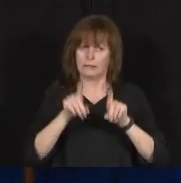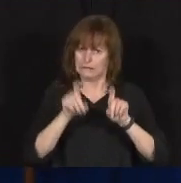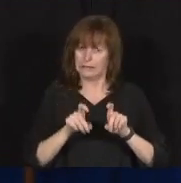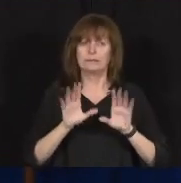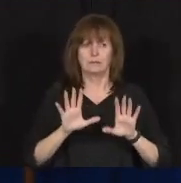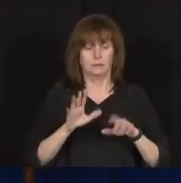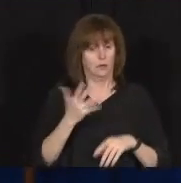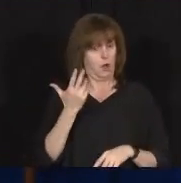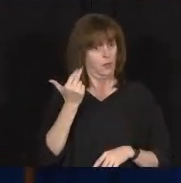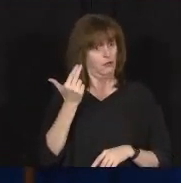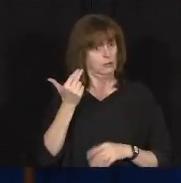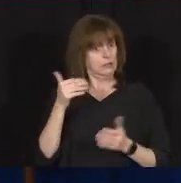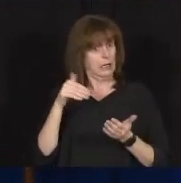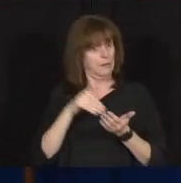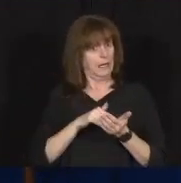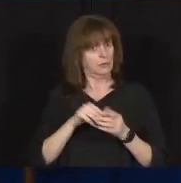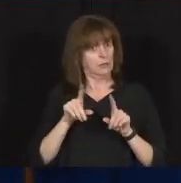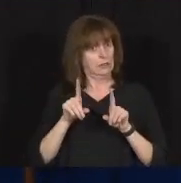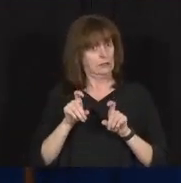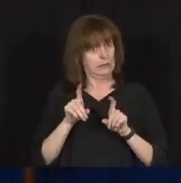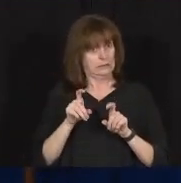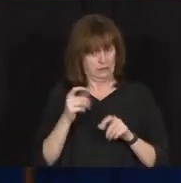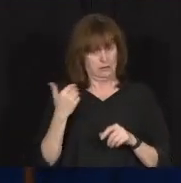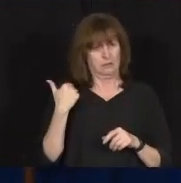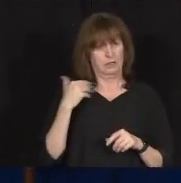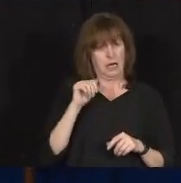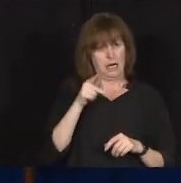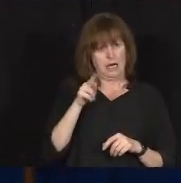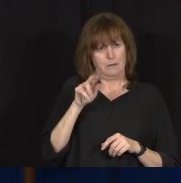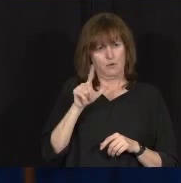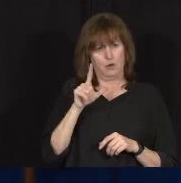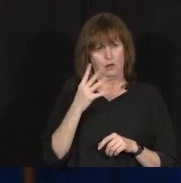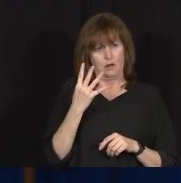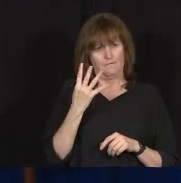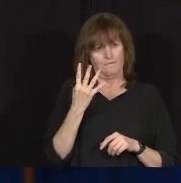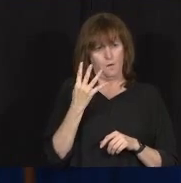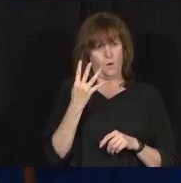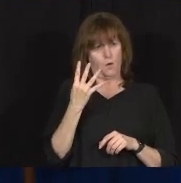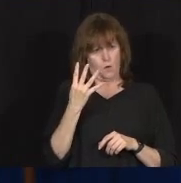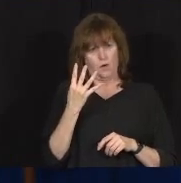B ut we have to increase the testing.